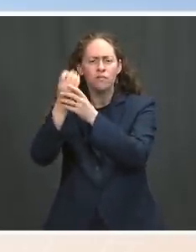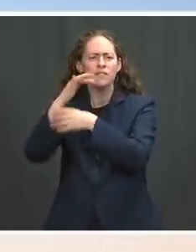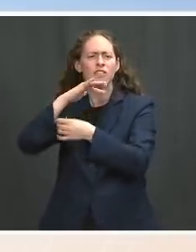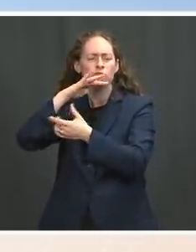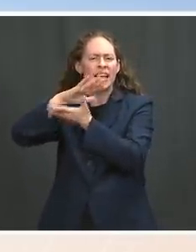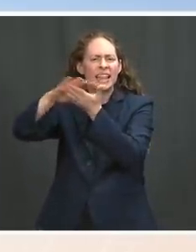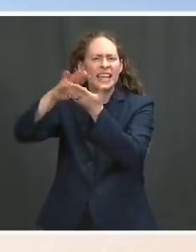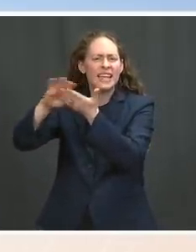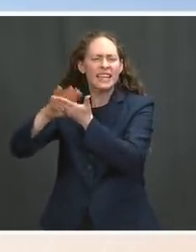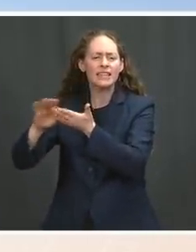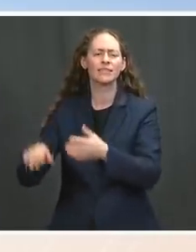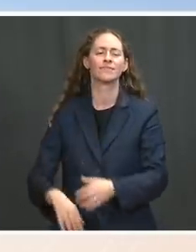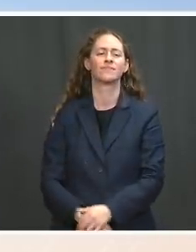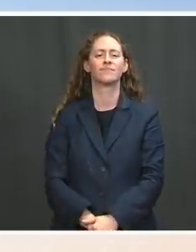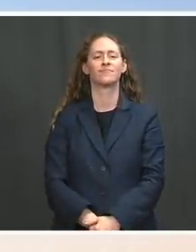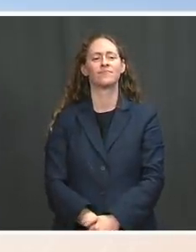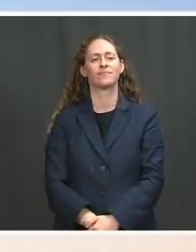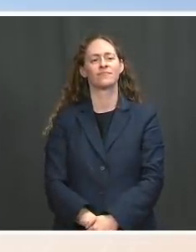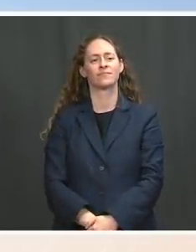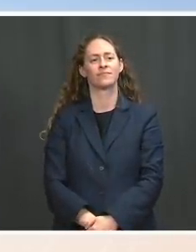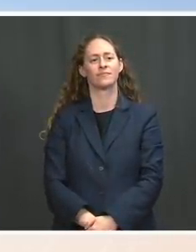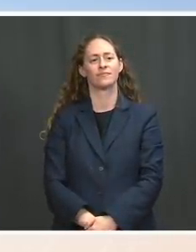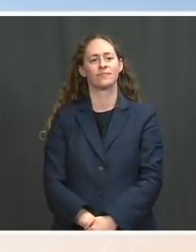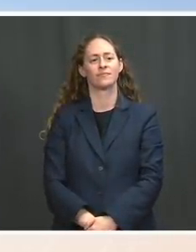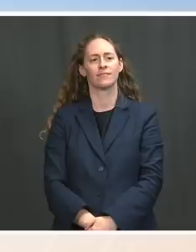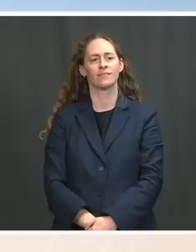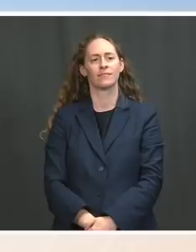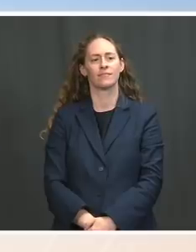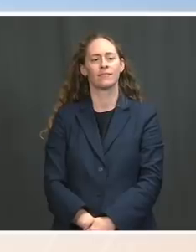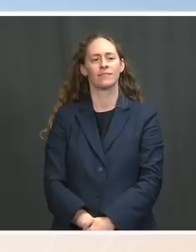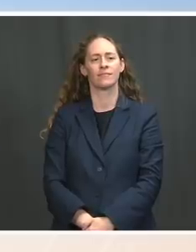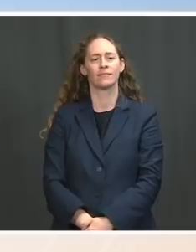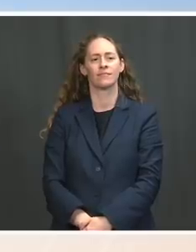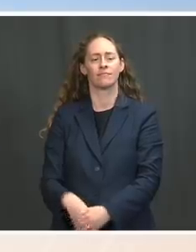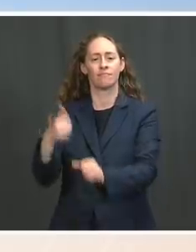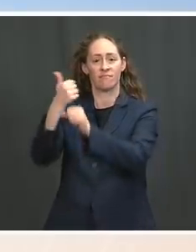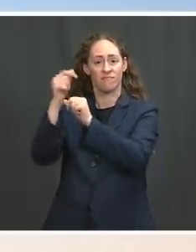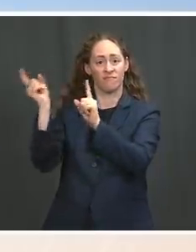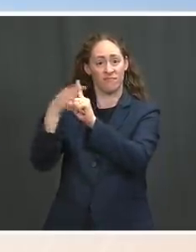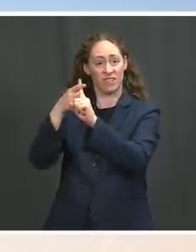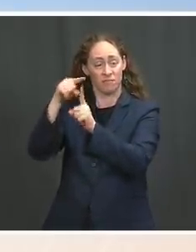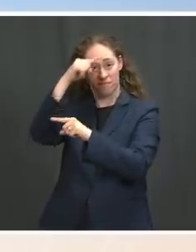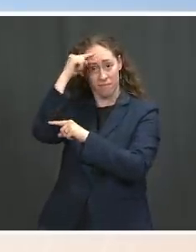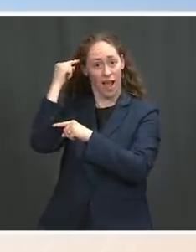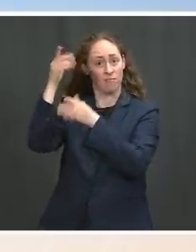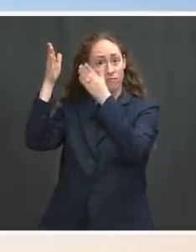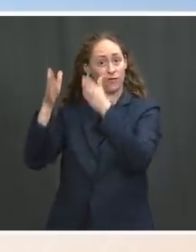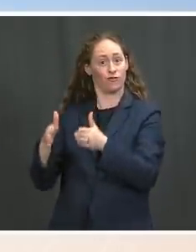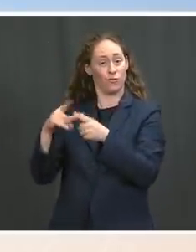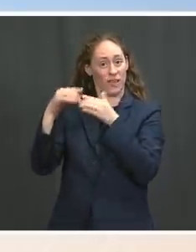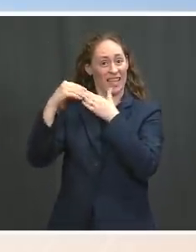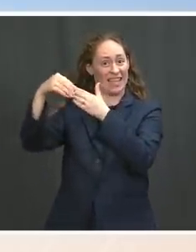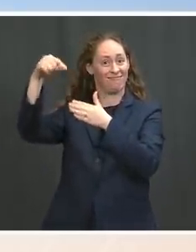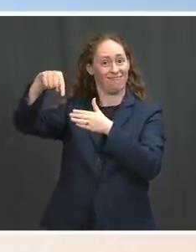I will also just note, before we go to them, Secretary Granholm, Secretary Buttigieg, and Secretary Mayorkas will brief the full House